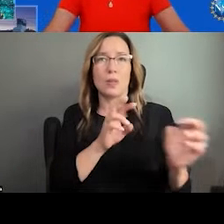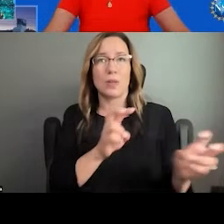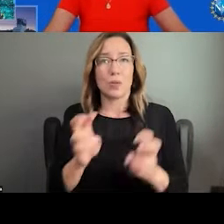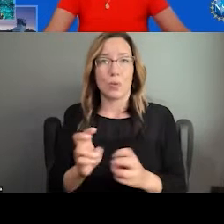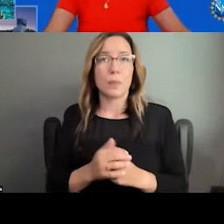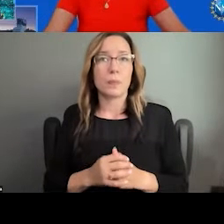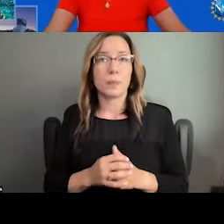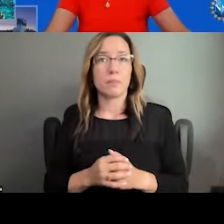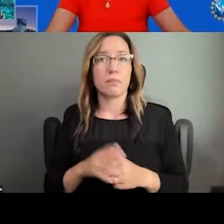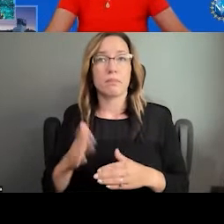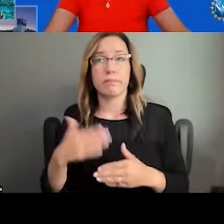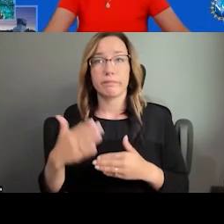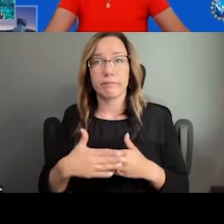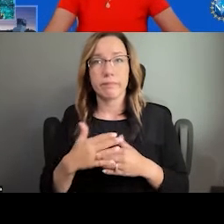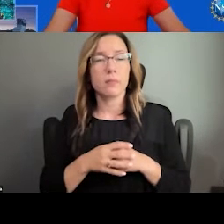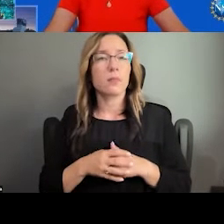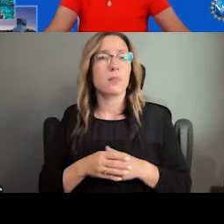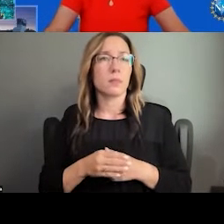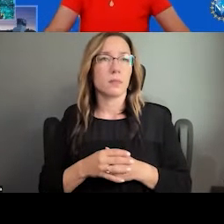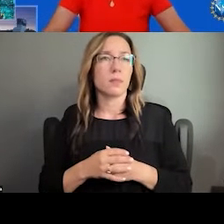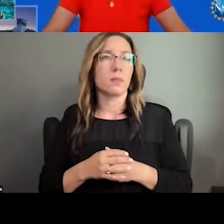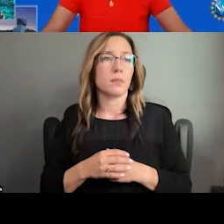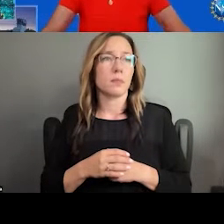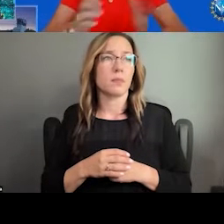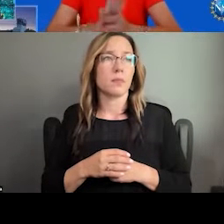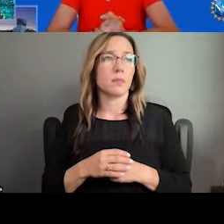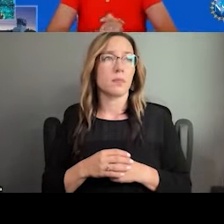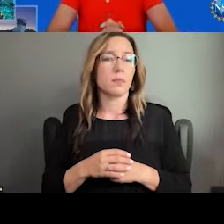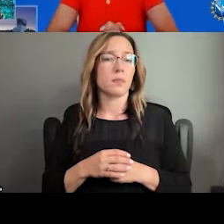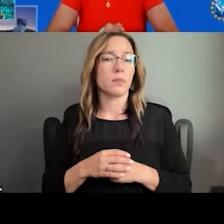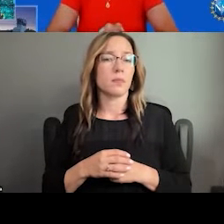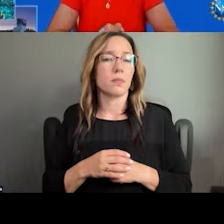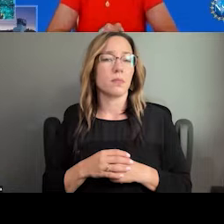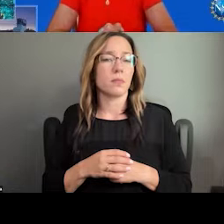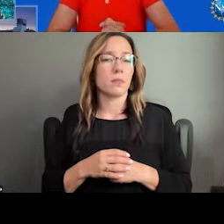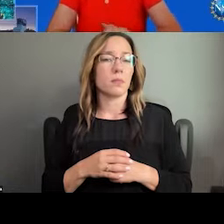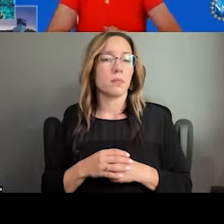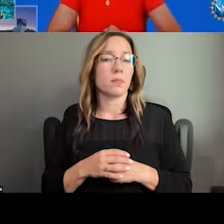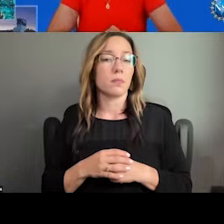Next slide, please. Eligibility and